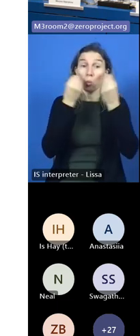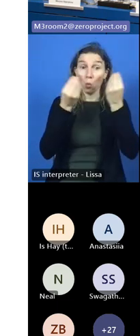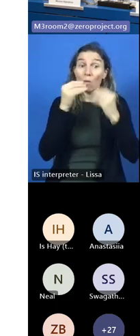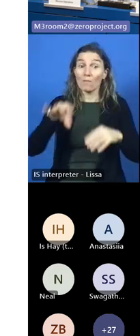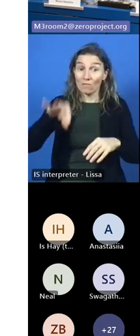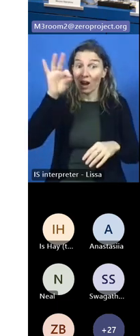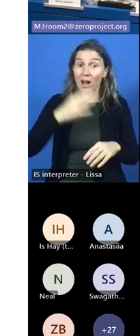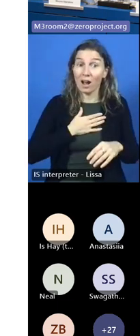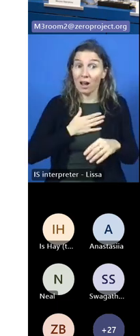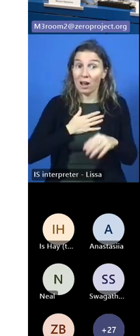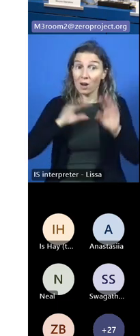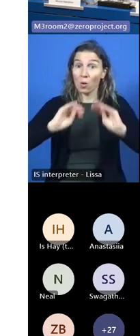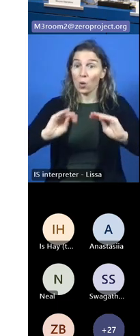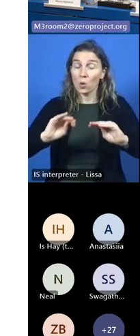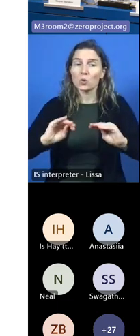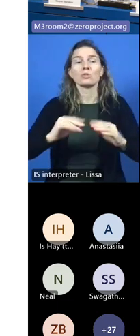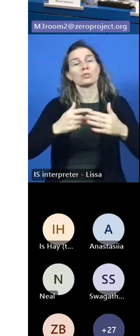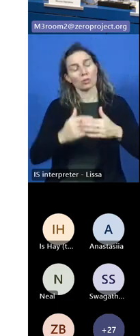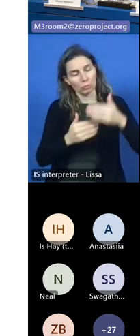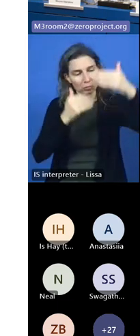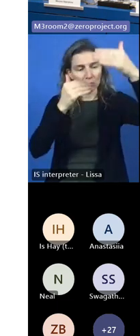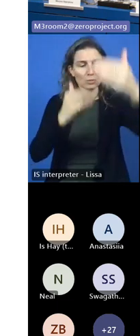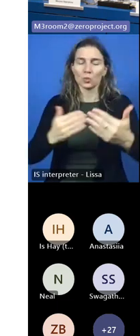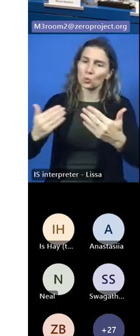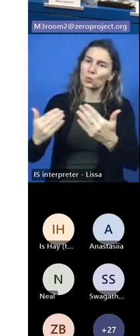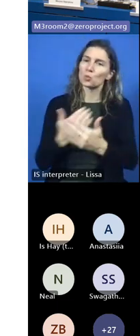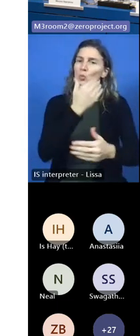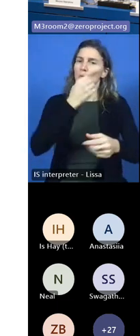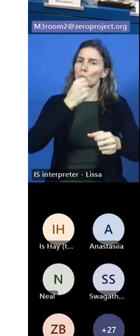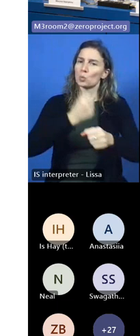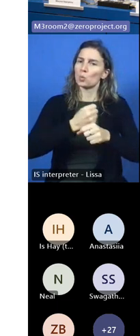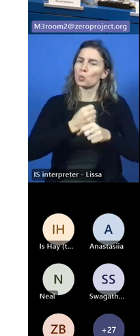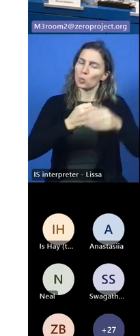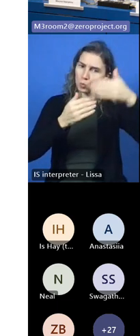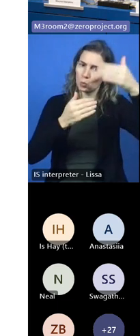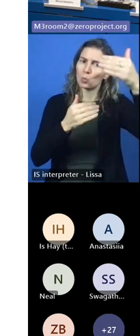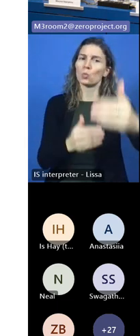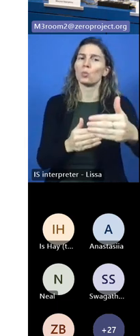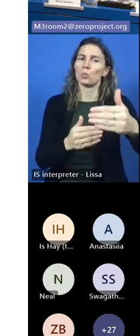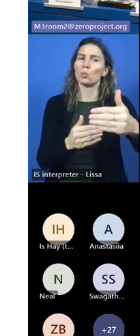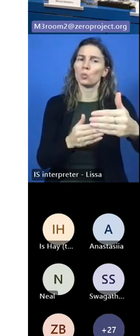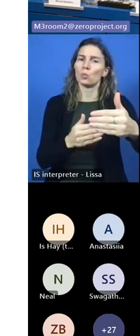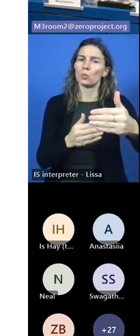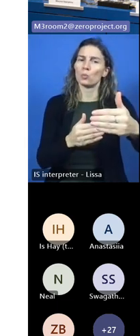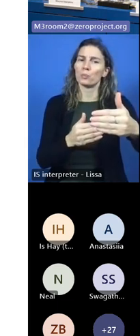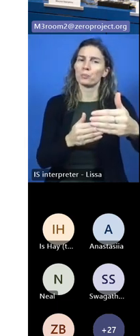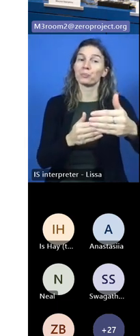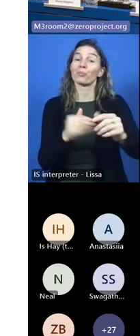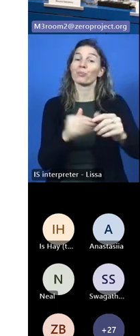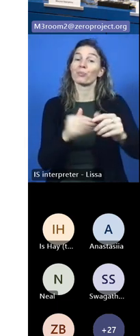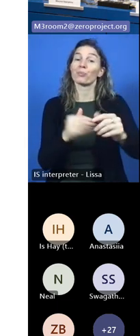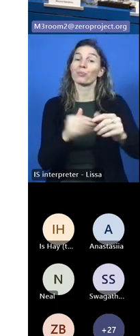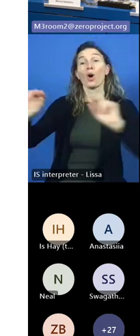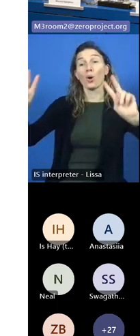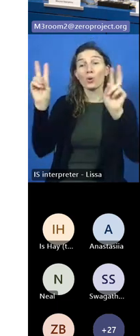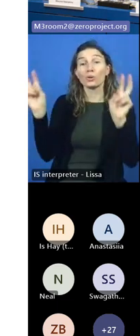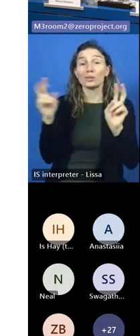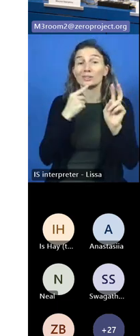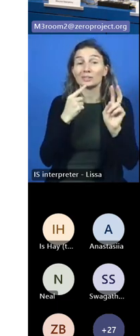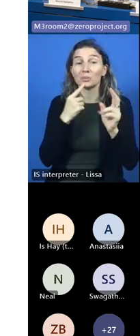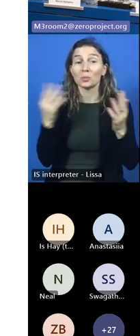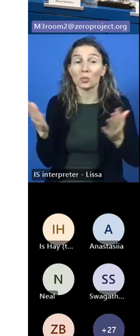started a new period in her life. These are her words, and to see that nothing will change in the